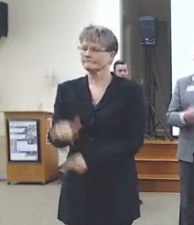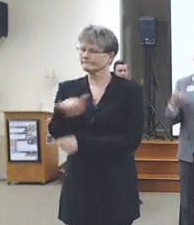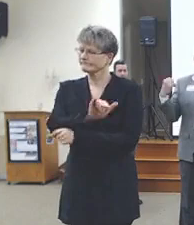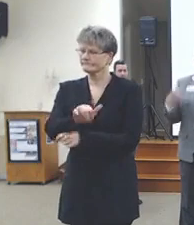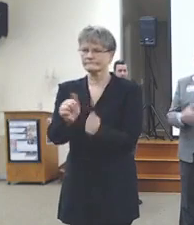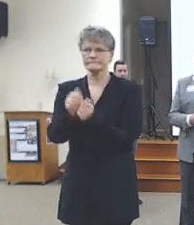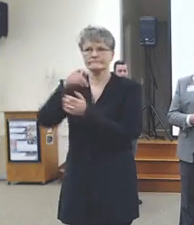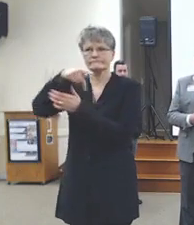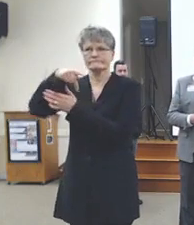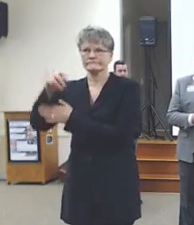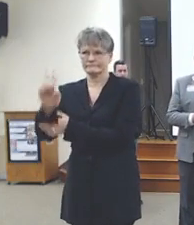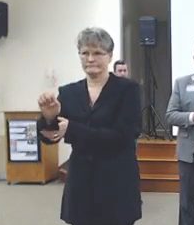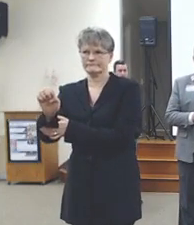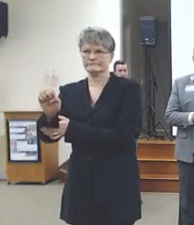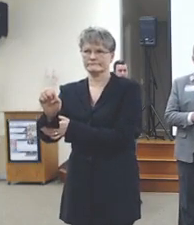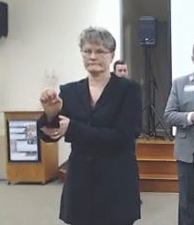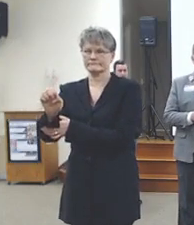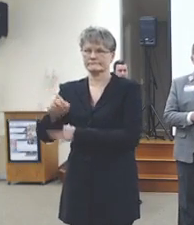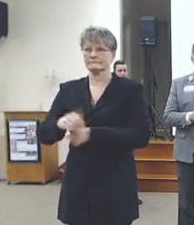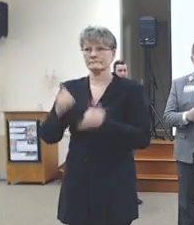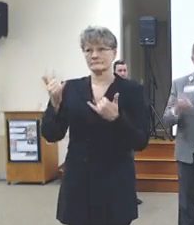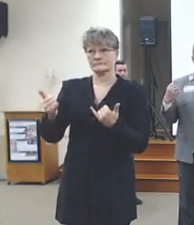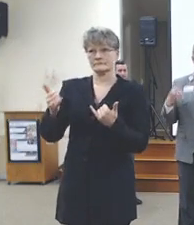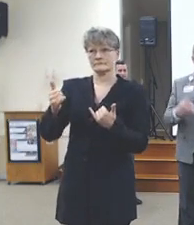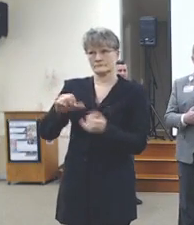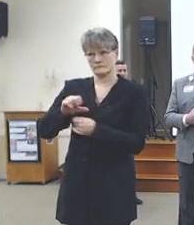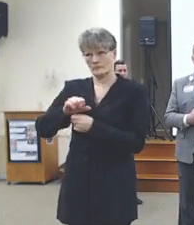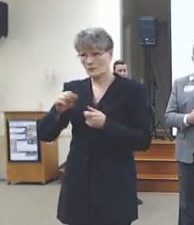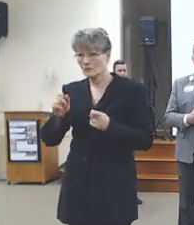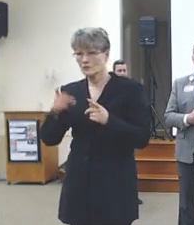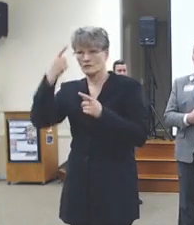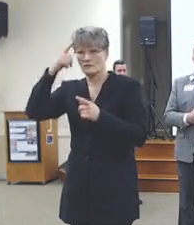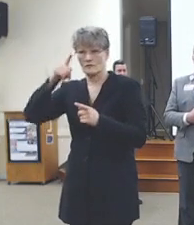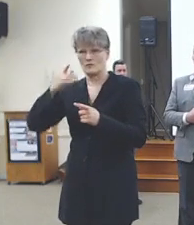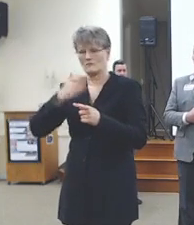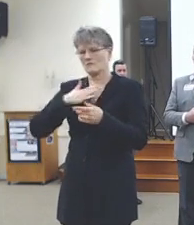equipment. I'll turn the turn the mic over to my partner's here, but the